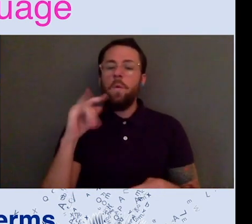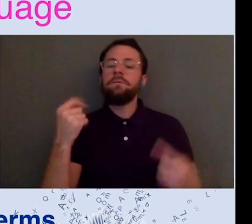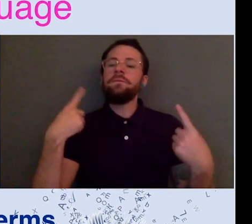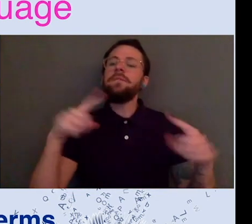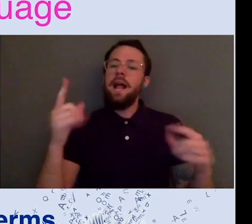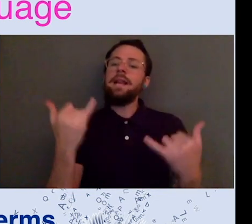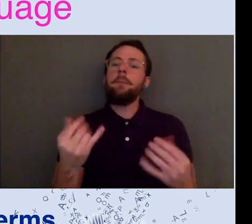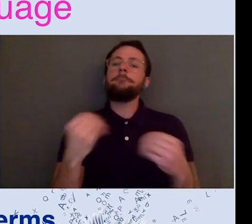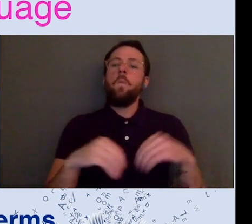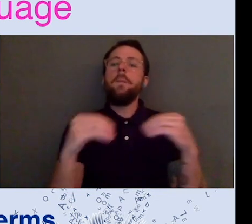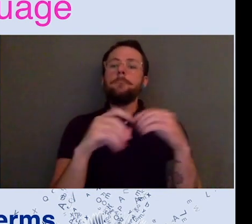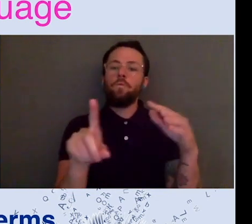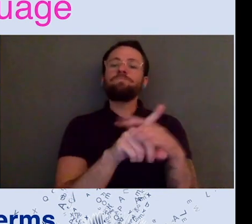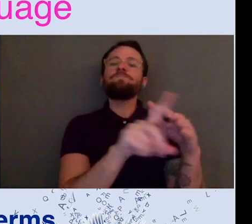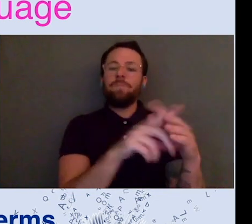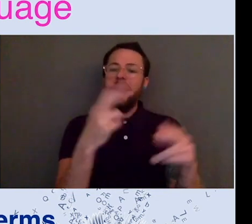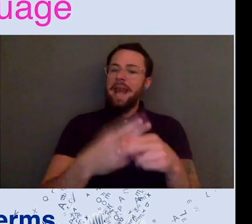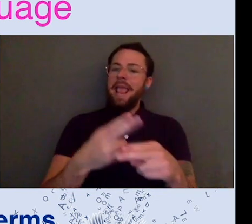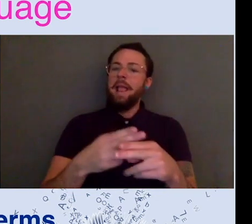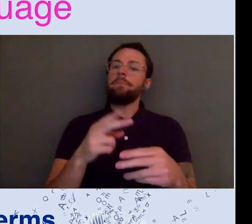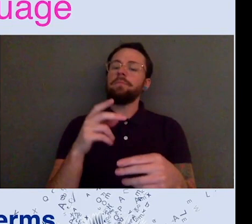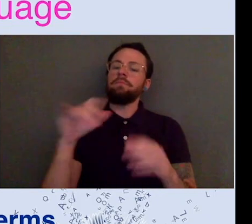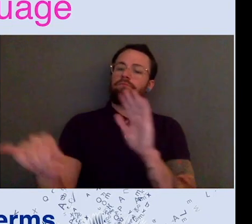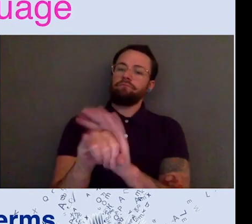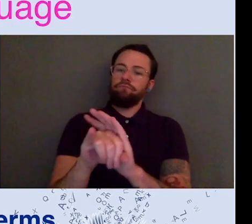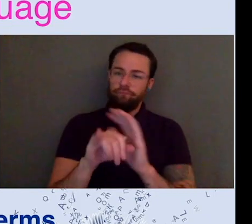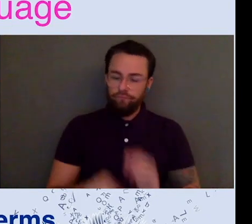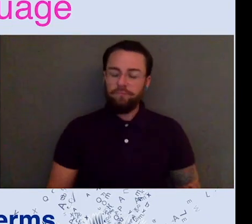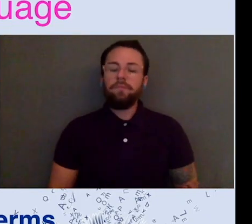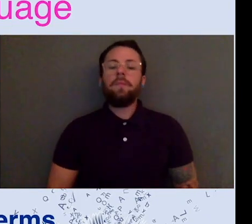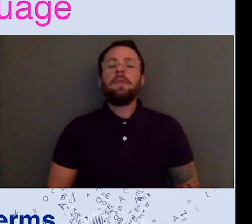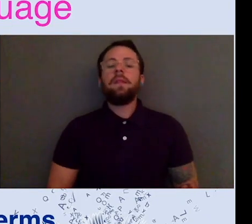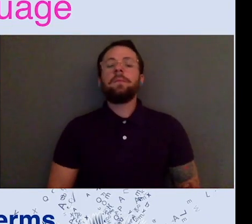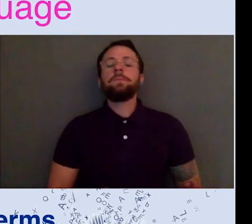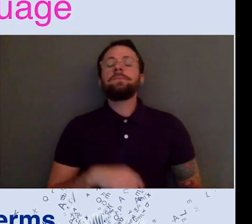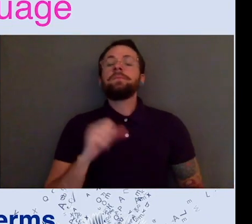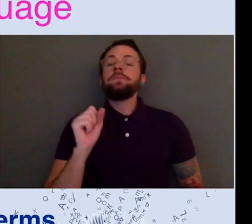A name can definitely be a part of somebody's identity.